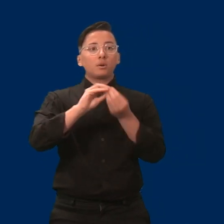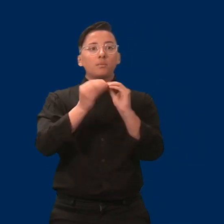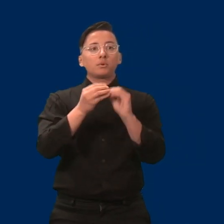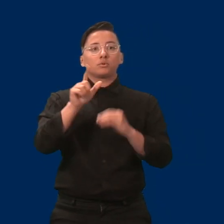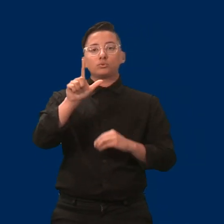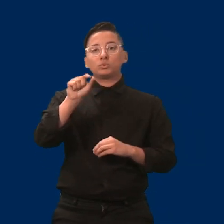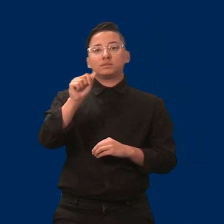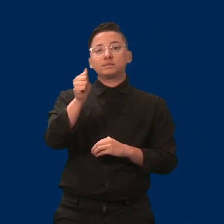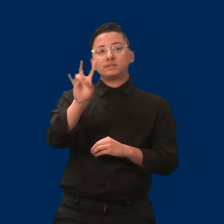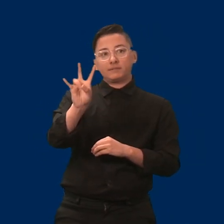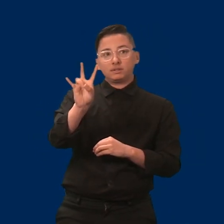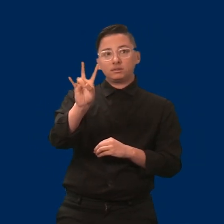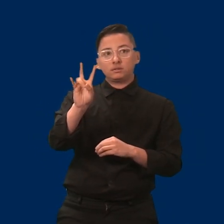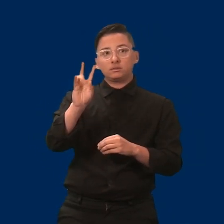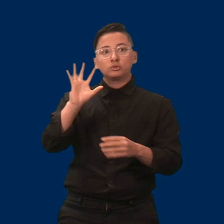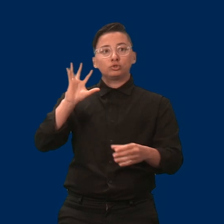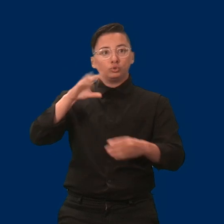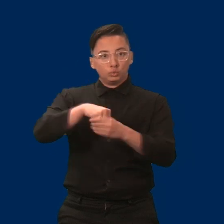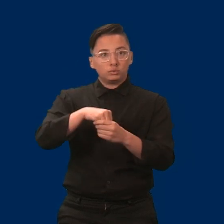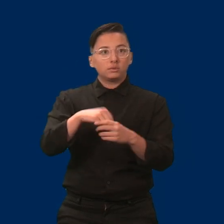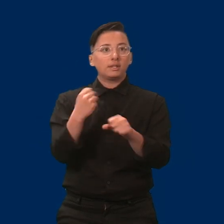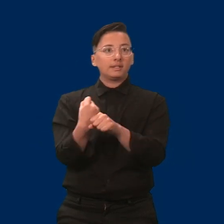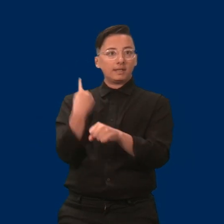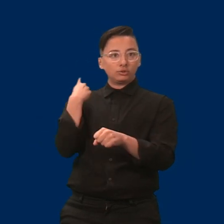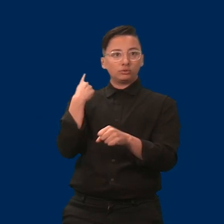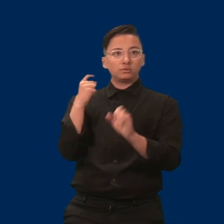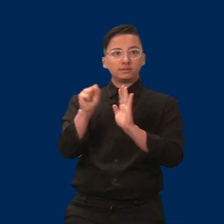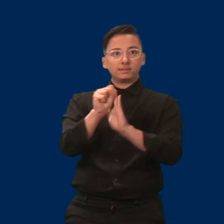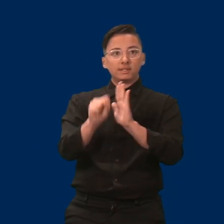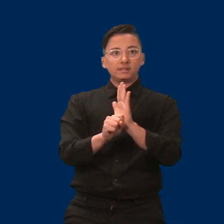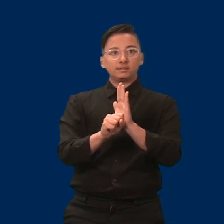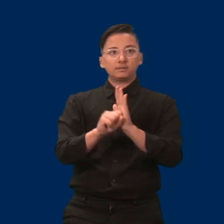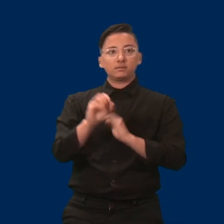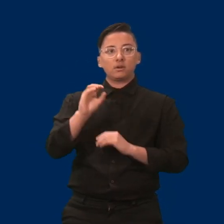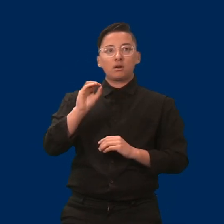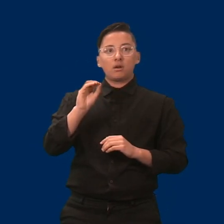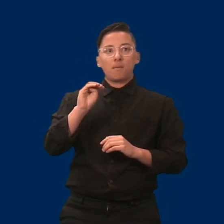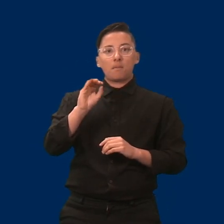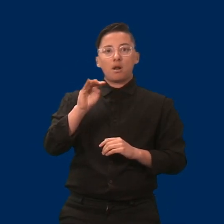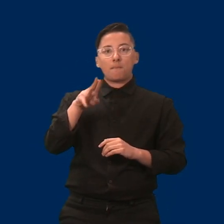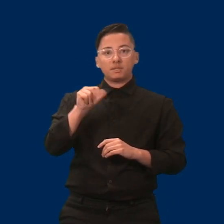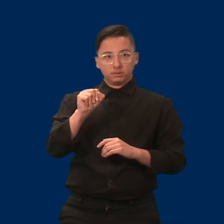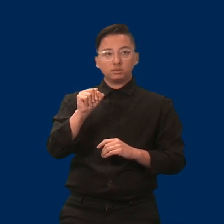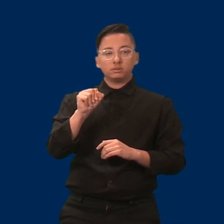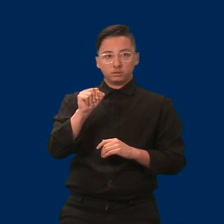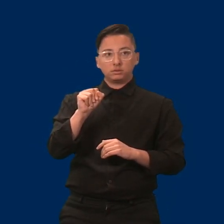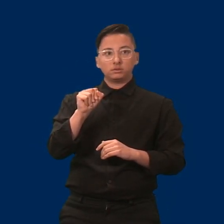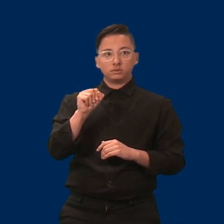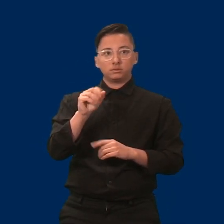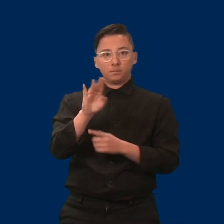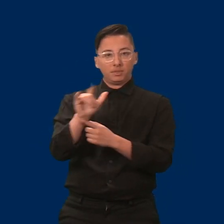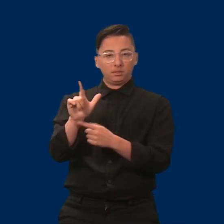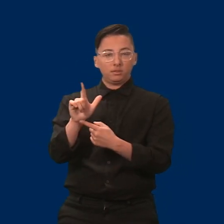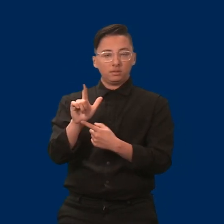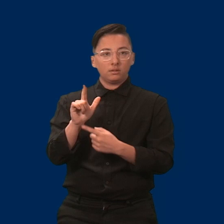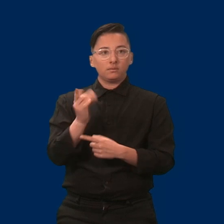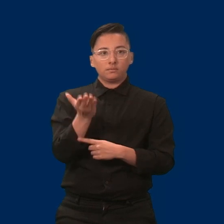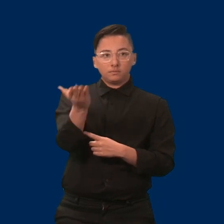State Government Omnibus Bill. And I forget exactly how the votes lined up, but as the DFL caucus, we unanimously